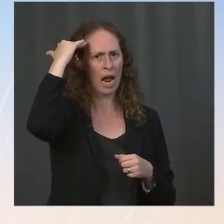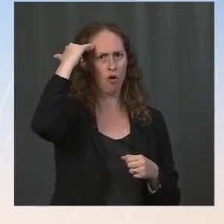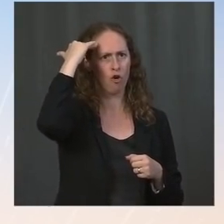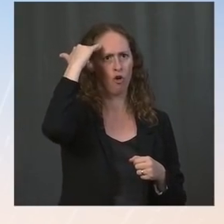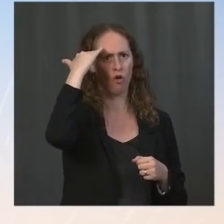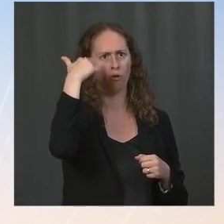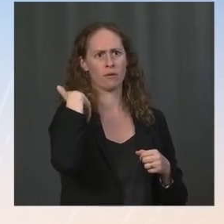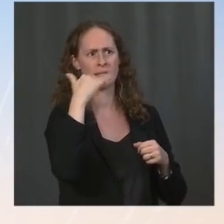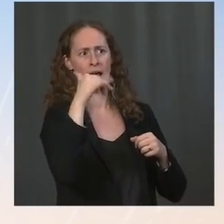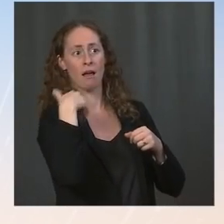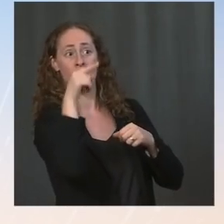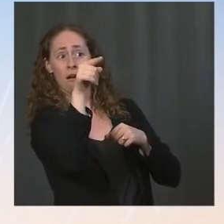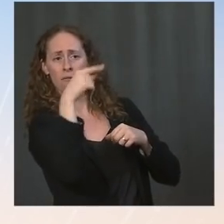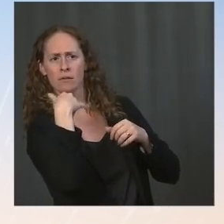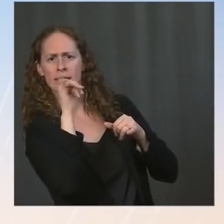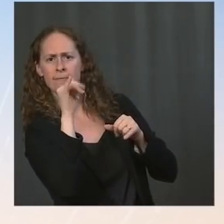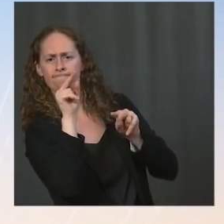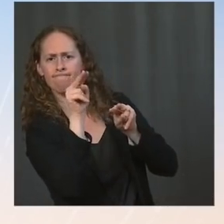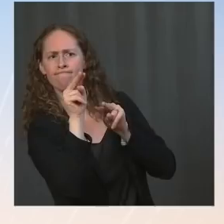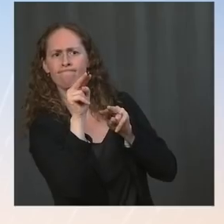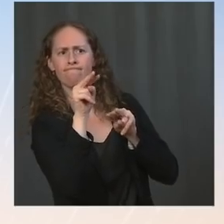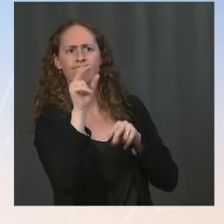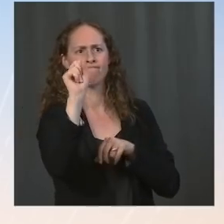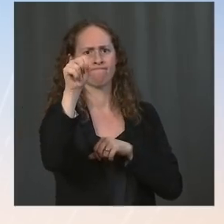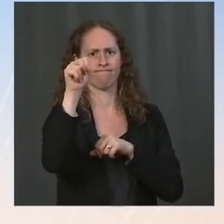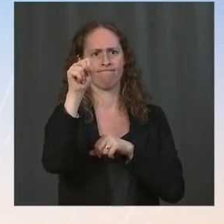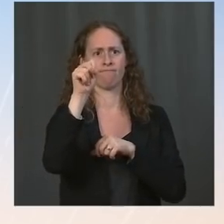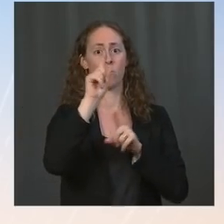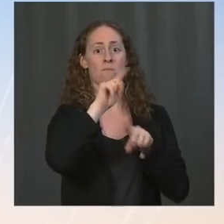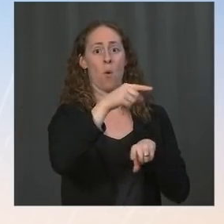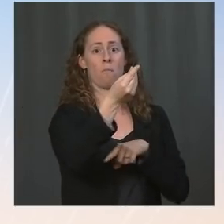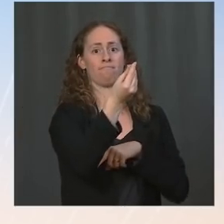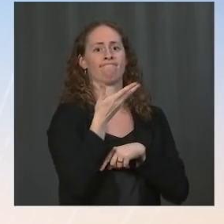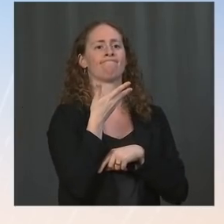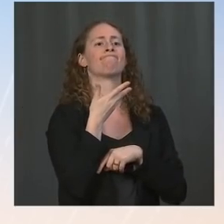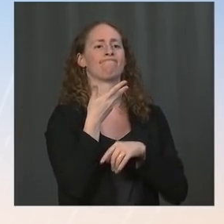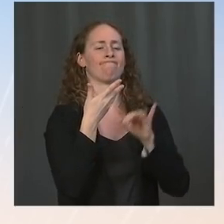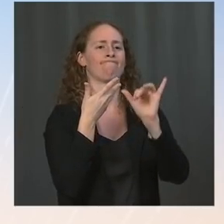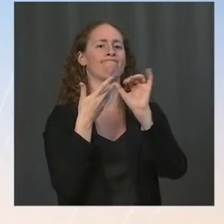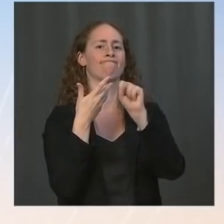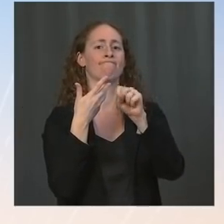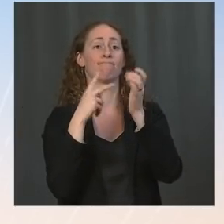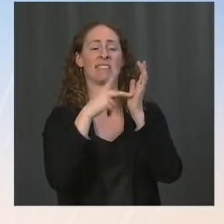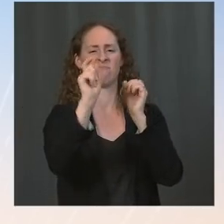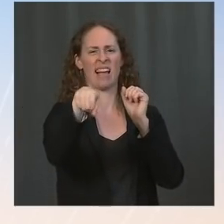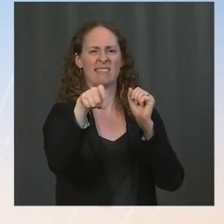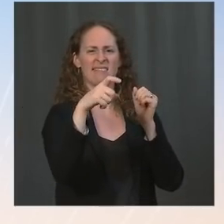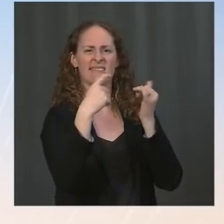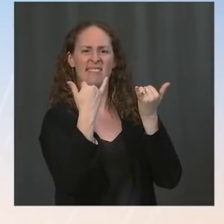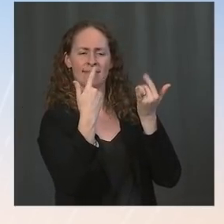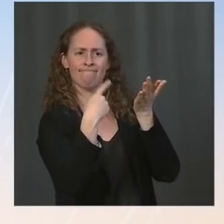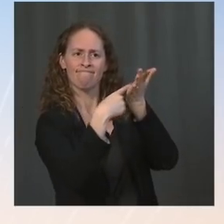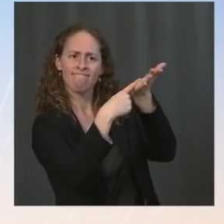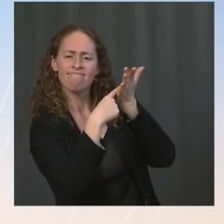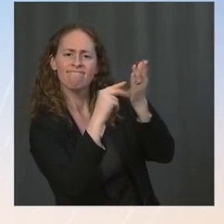This report underscores the urgent need for dialogue and diplomacy so we can achieve the complete denuclearization of the Korean Peninsula.